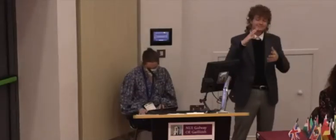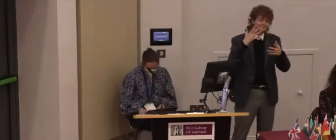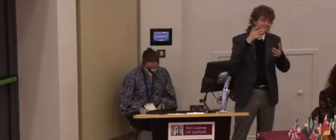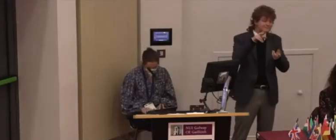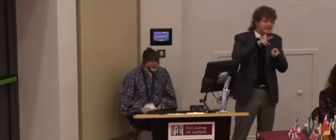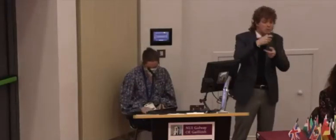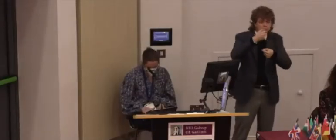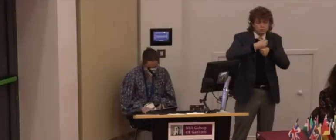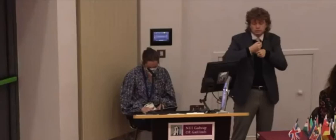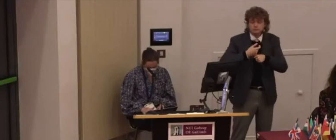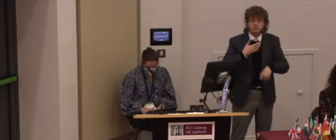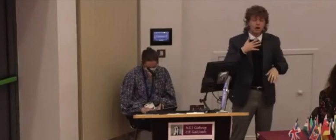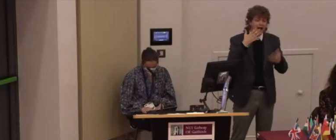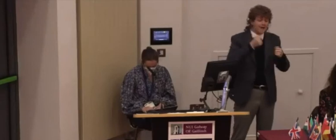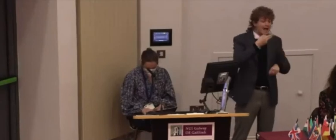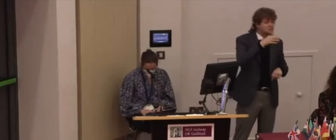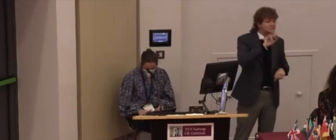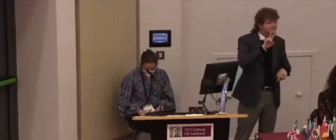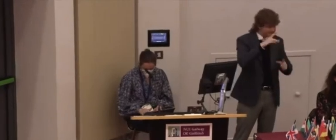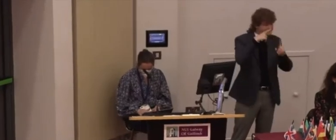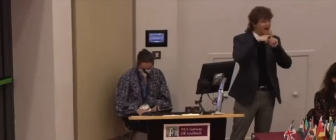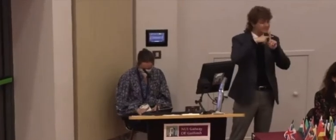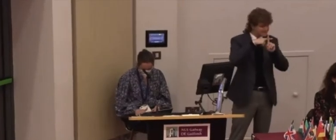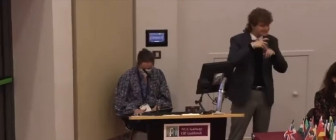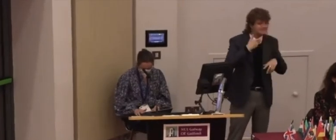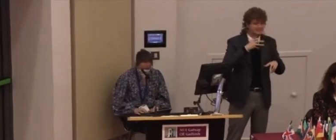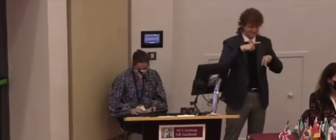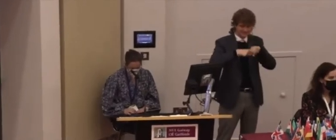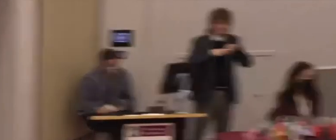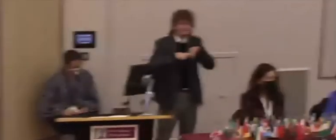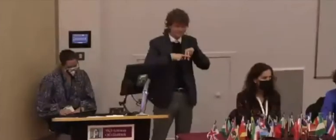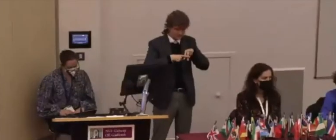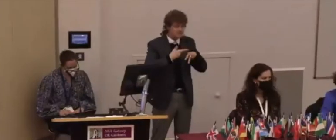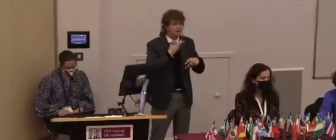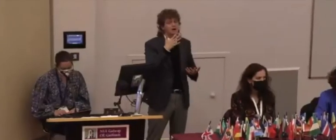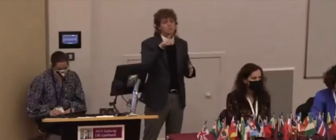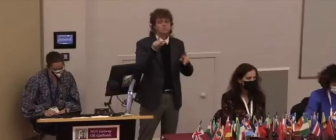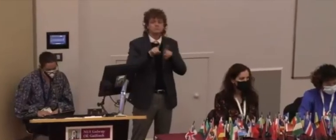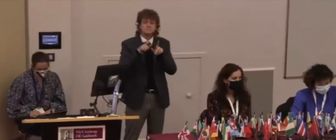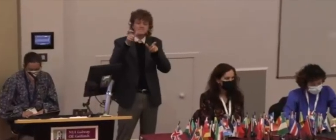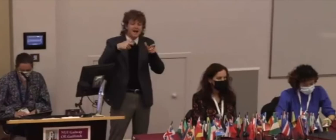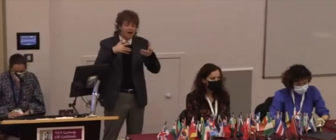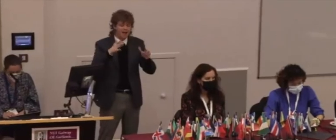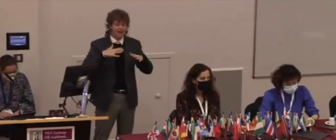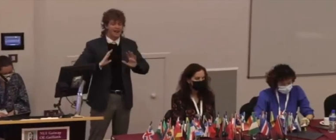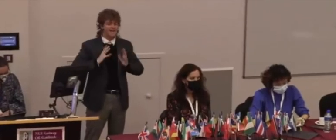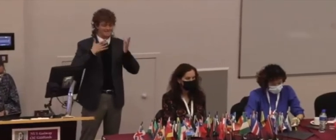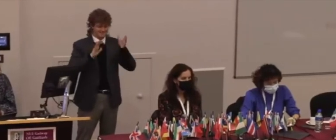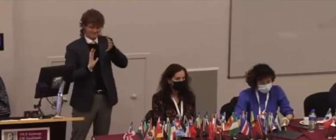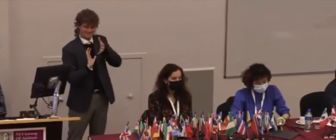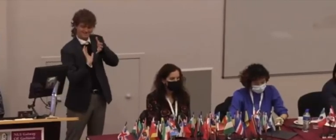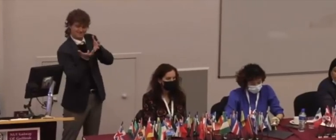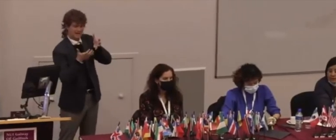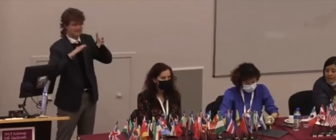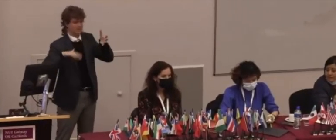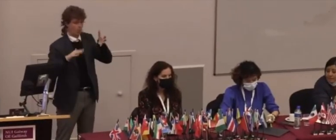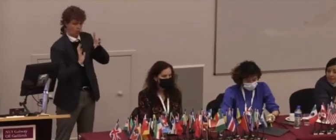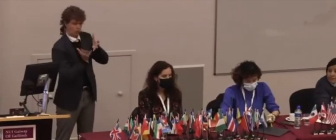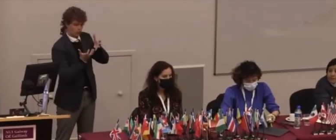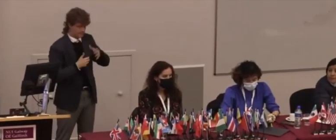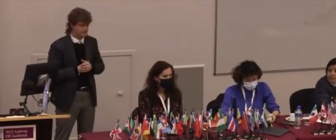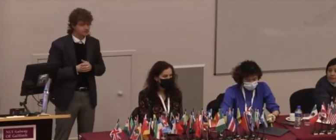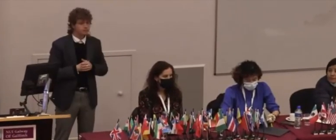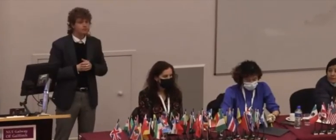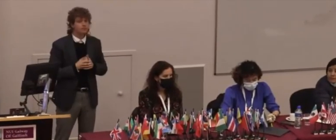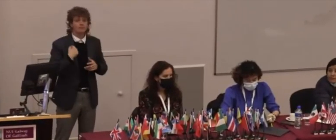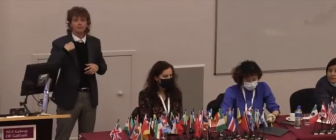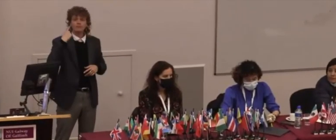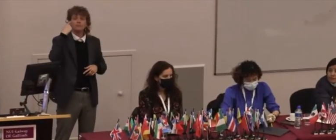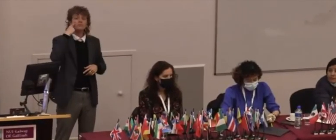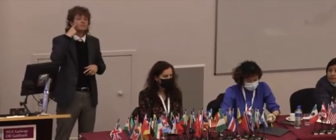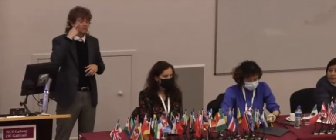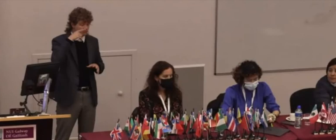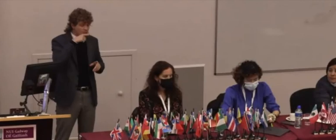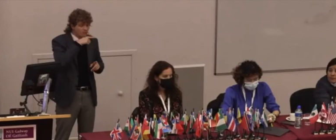The Disability Service to us ... scrutinise our bodies and don't believe us. A lot of